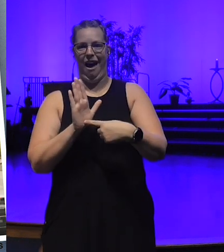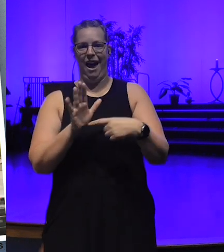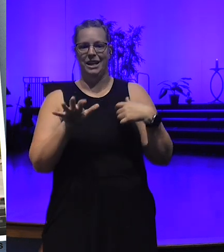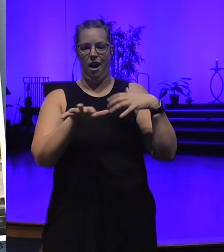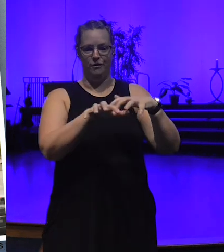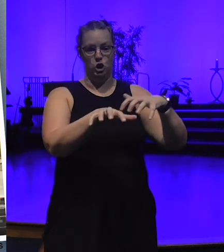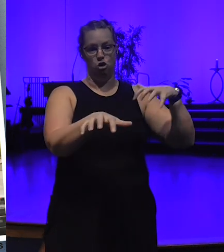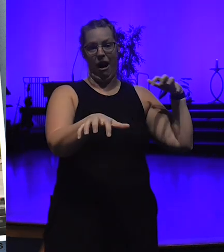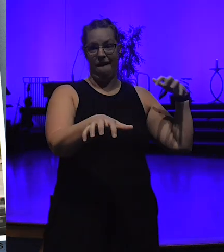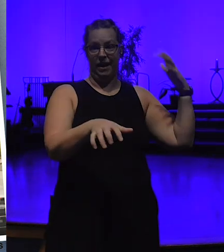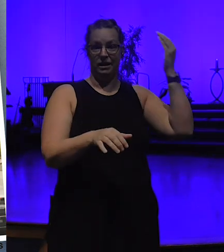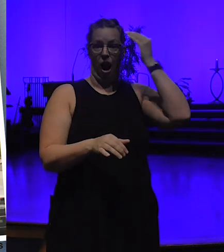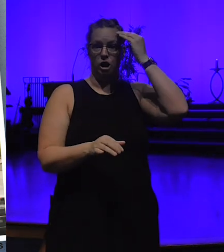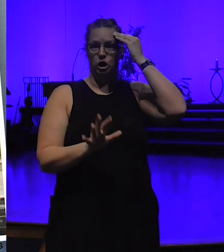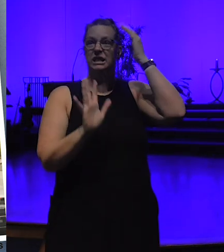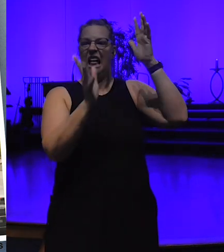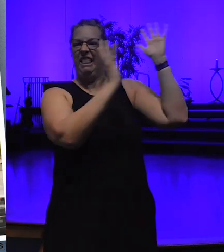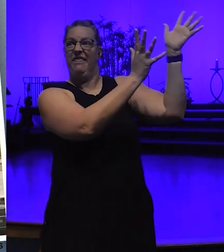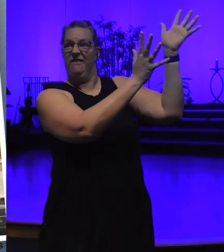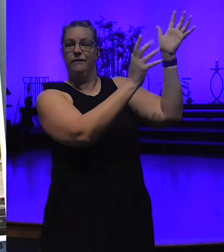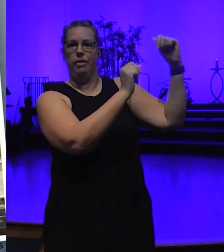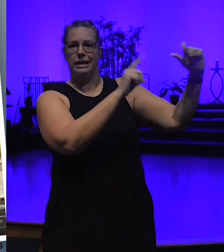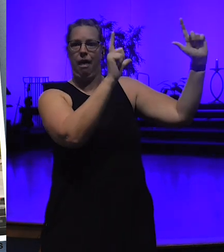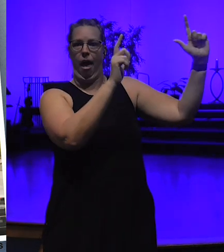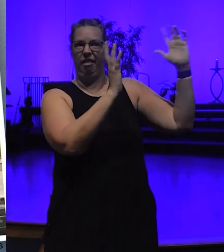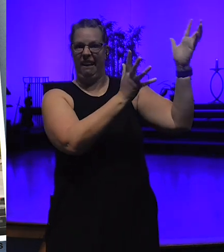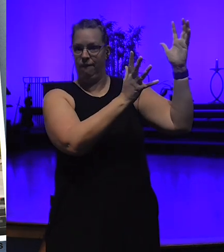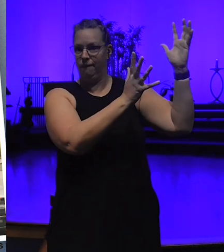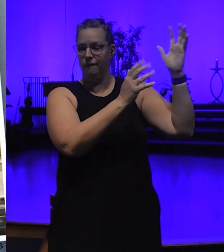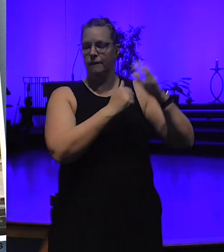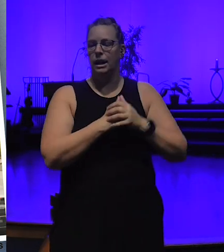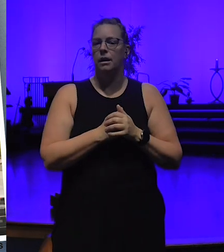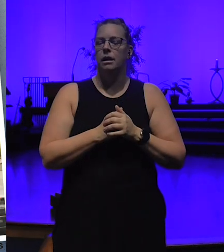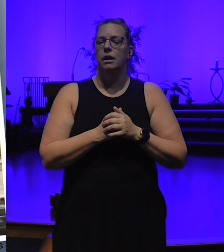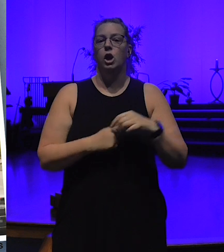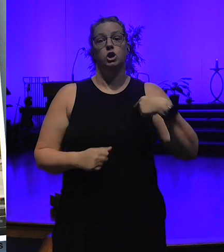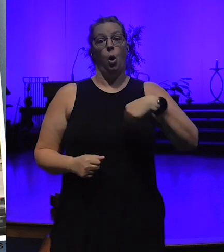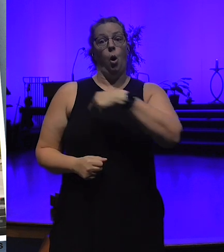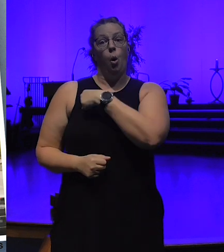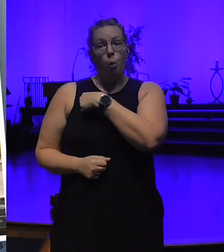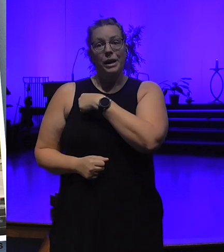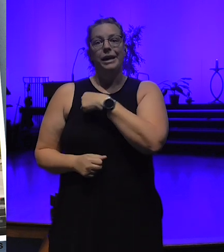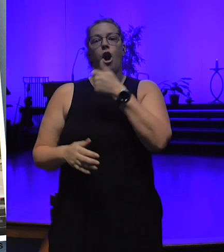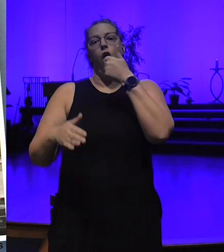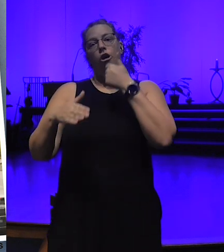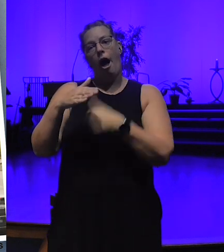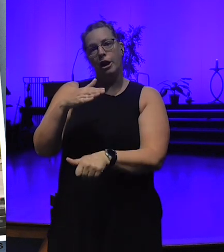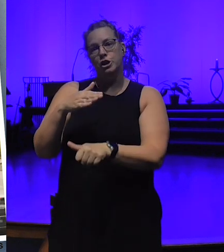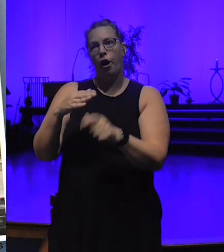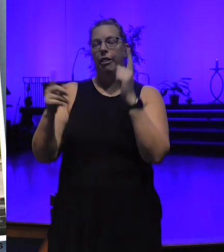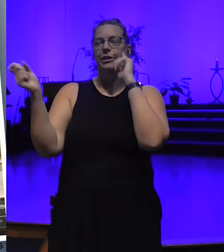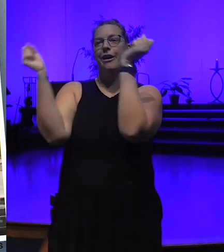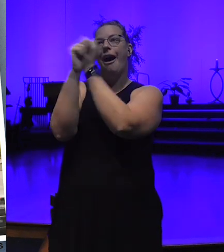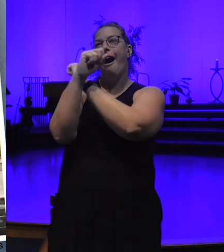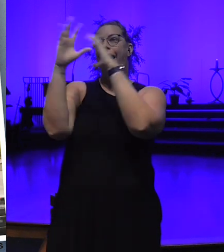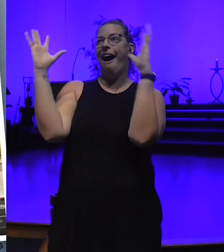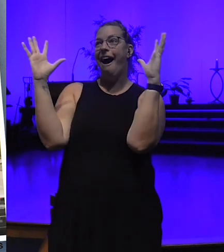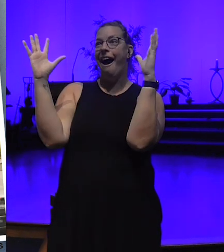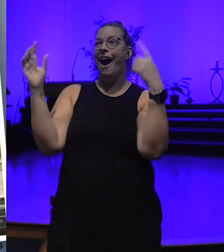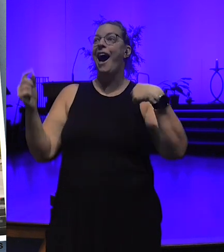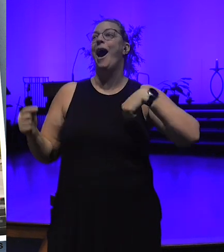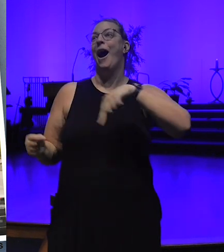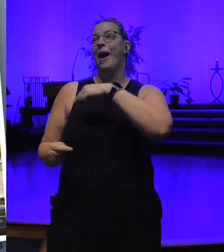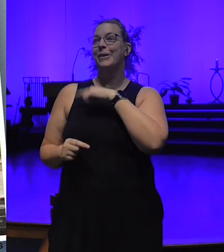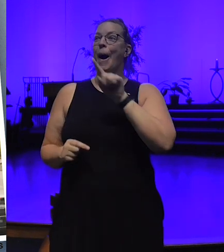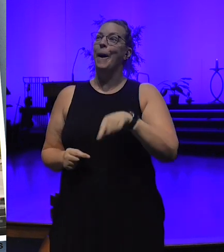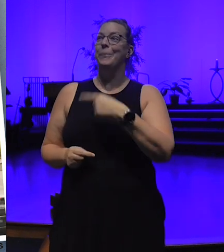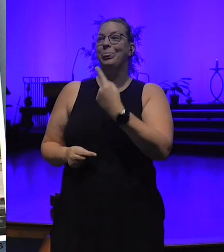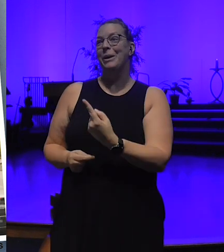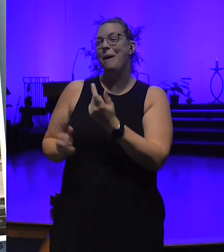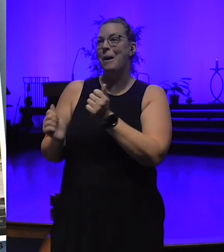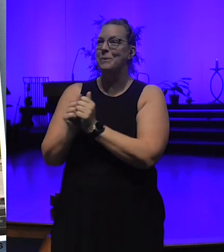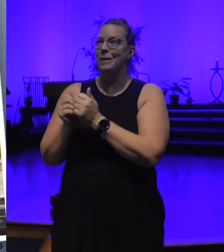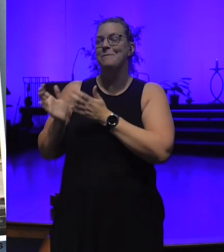leave the slide up uh please is is we fall under the illusion that we're the only ones with plans